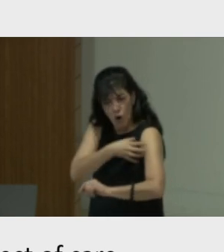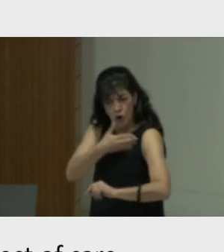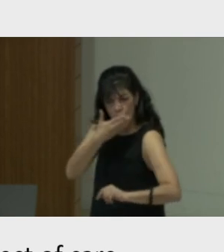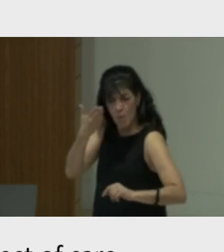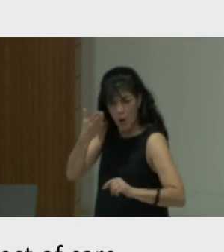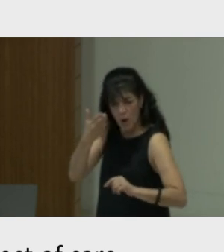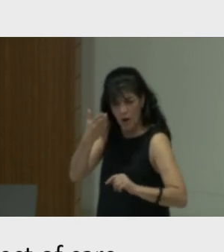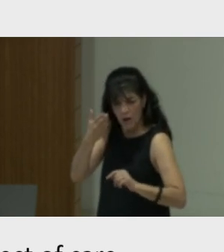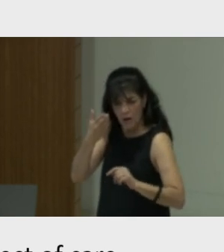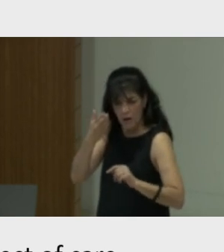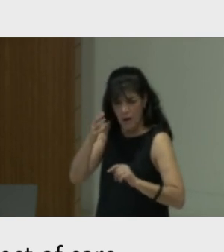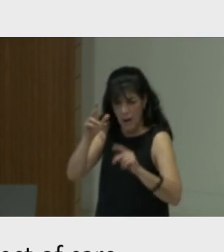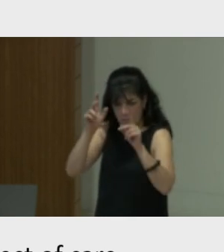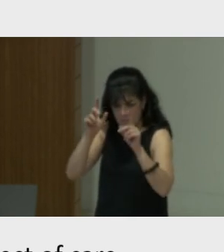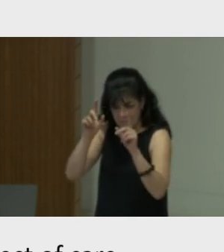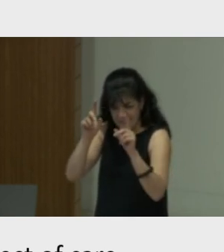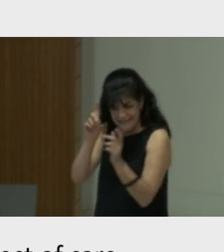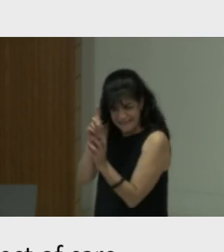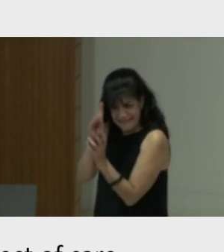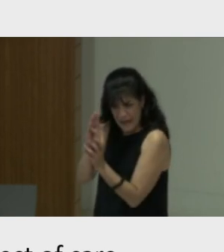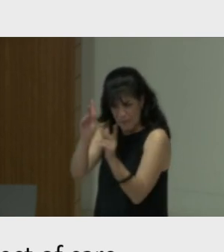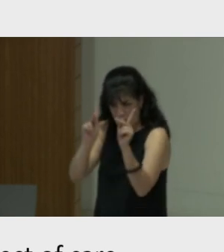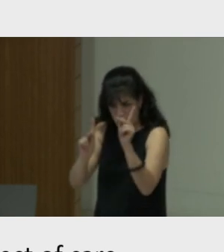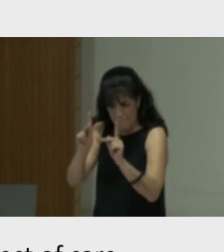disabled people, especially those with intellectual disability